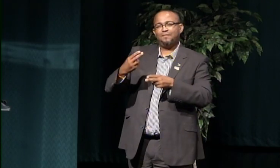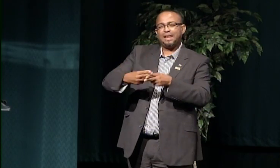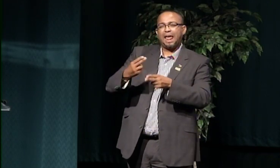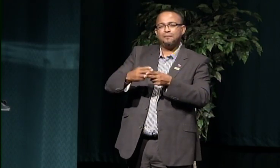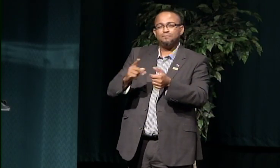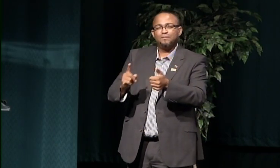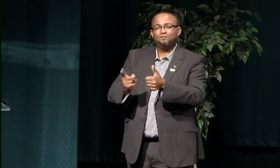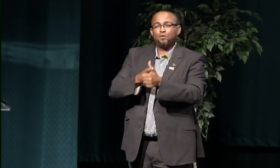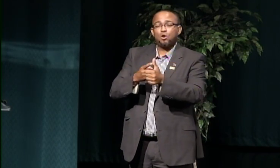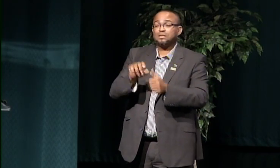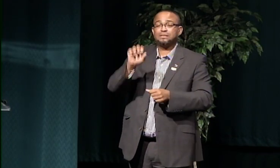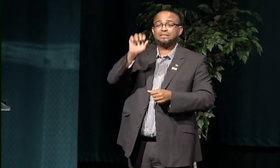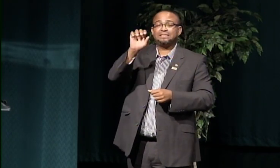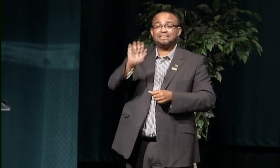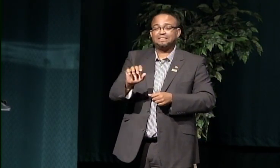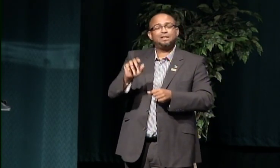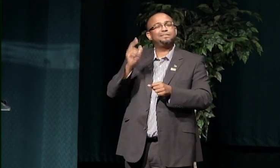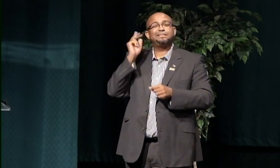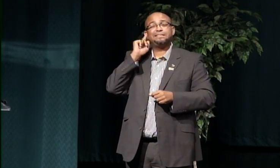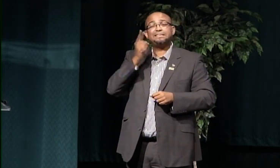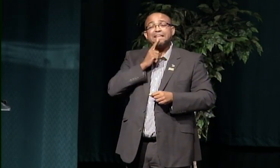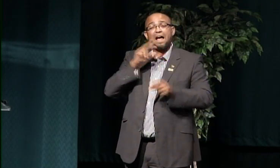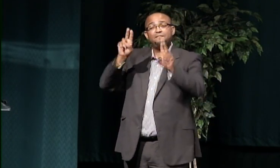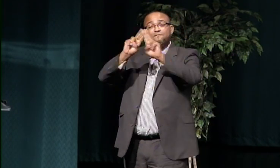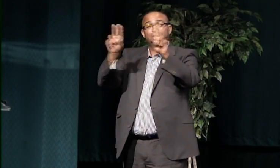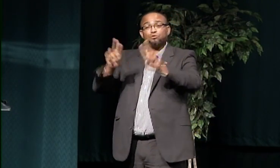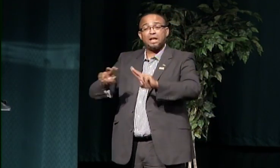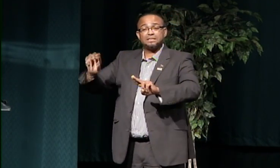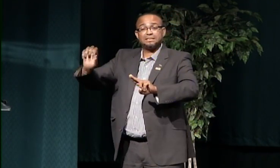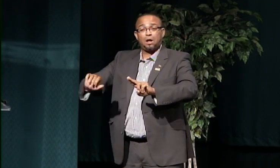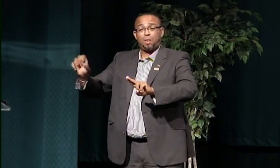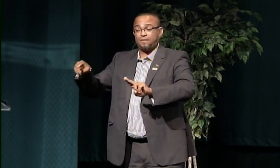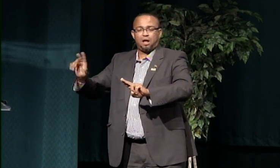of South Africa.